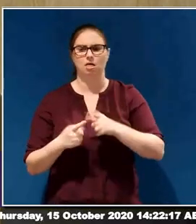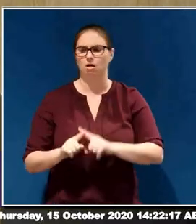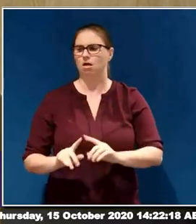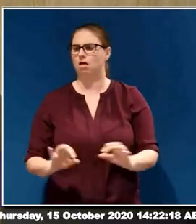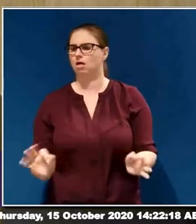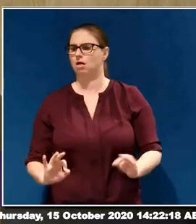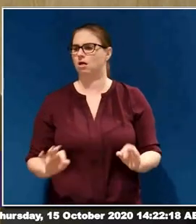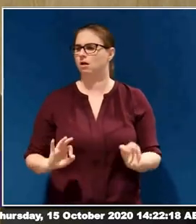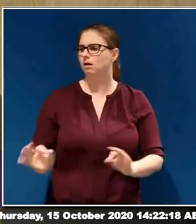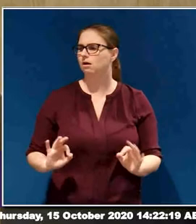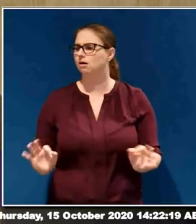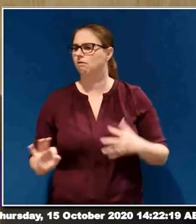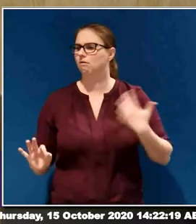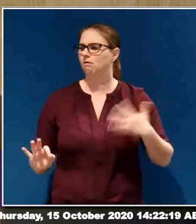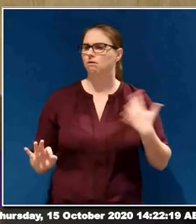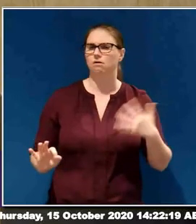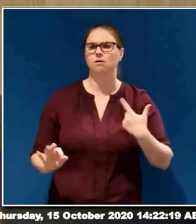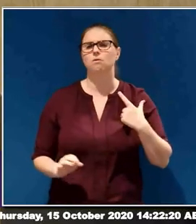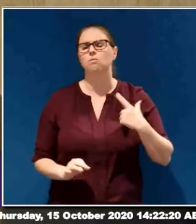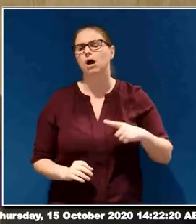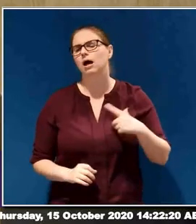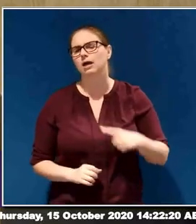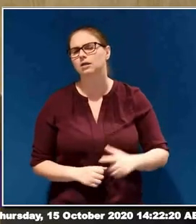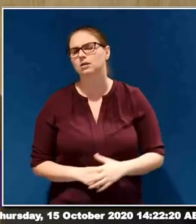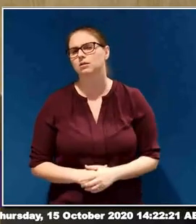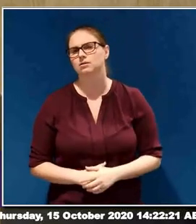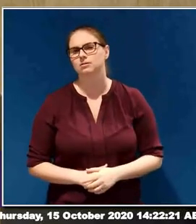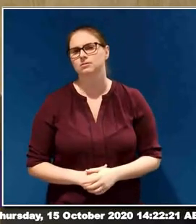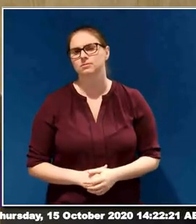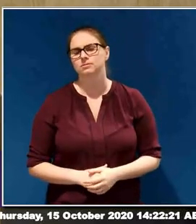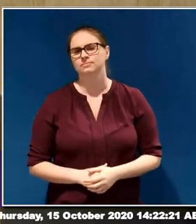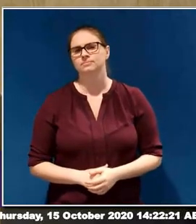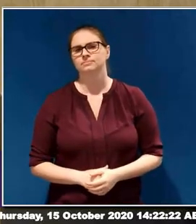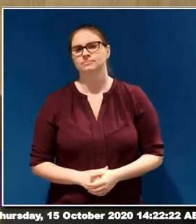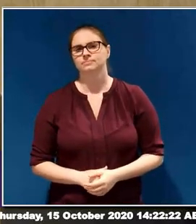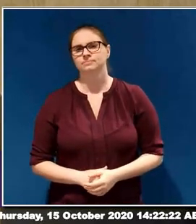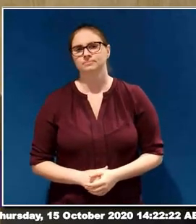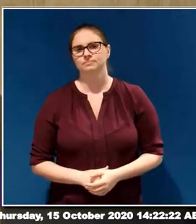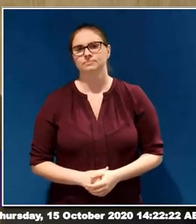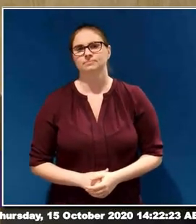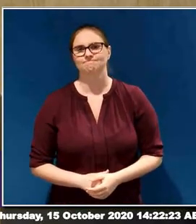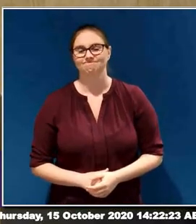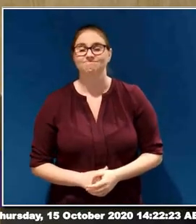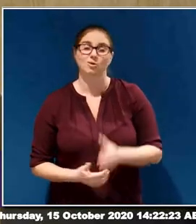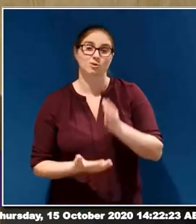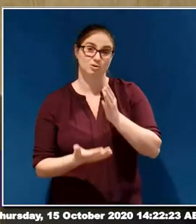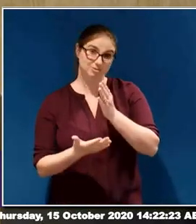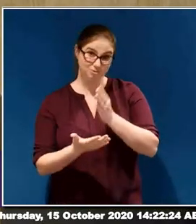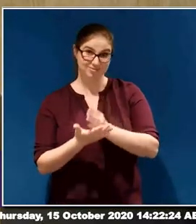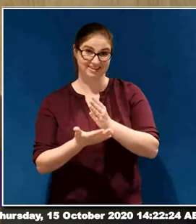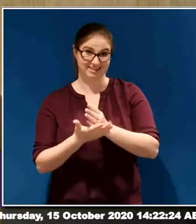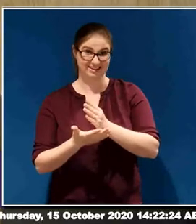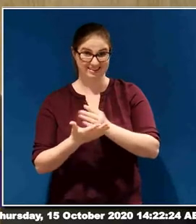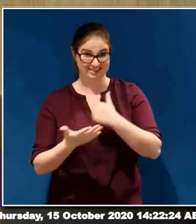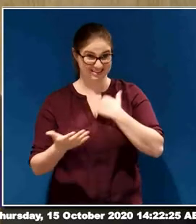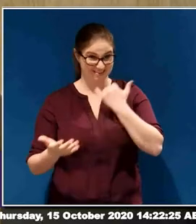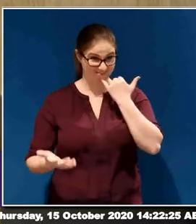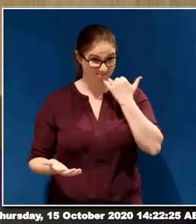Usually the reluctance started by not returning my phone calls or emails, and so I'd just have to wait - it often took a couple of weeks,